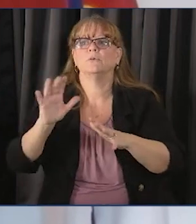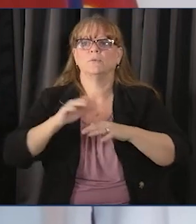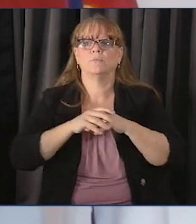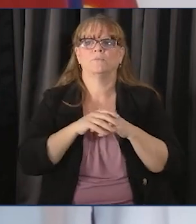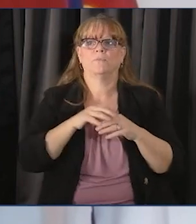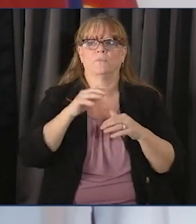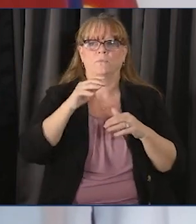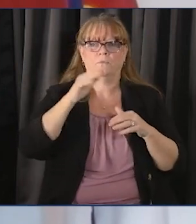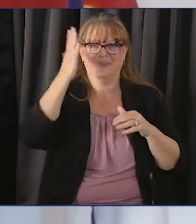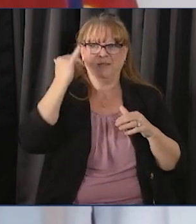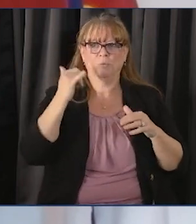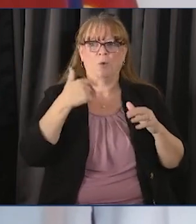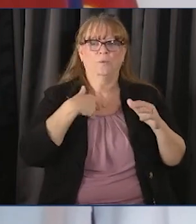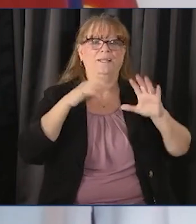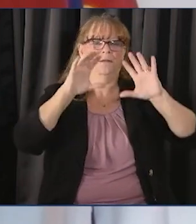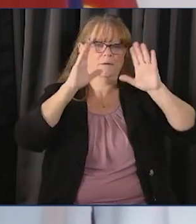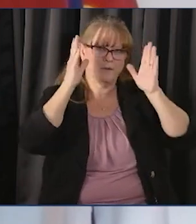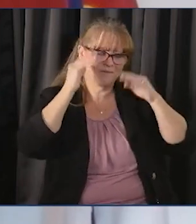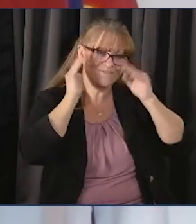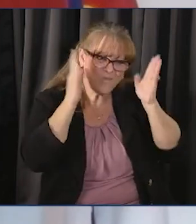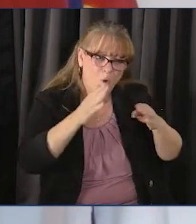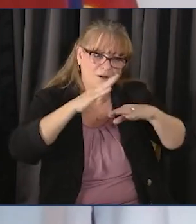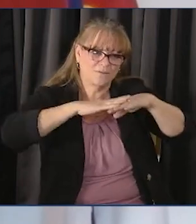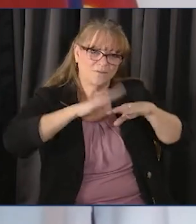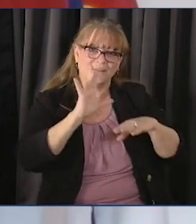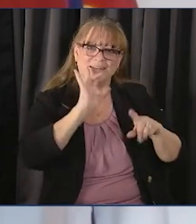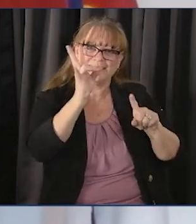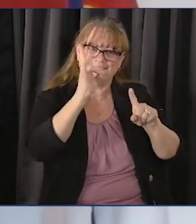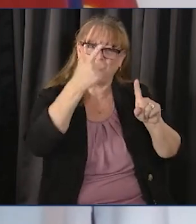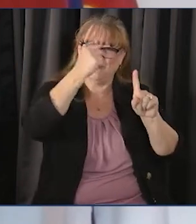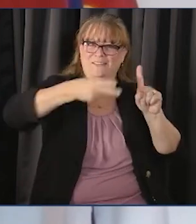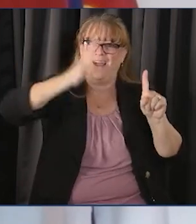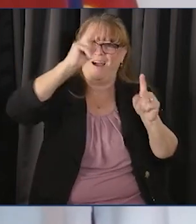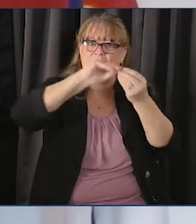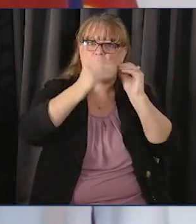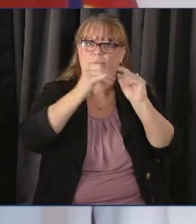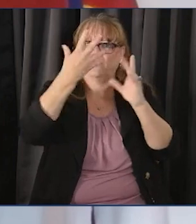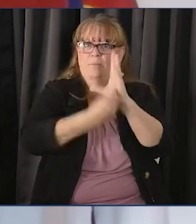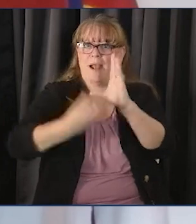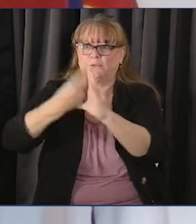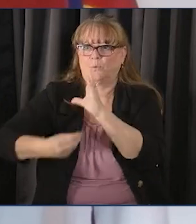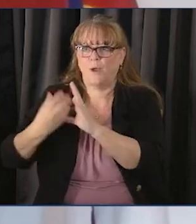And up is we don't know our supplies, and how many vaccines we're even going to get next week.